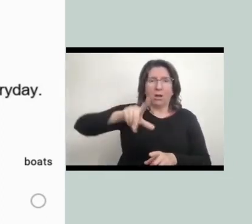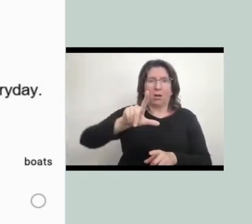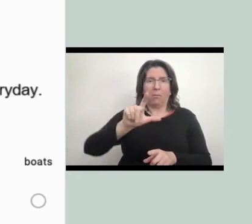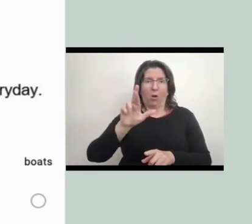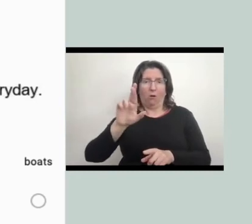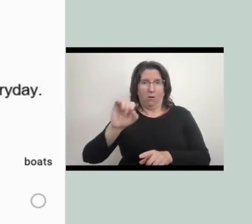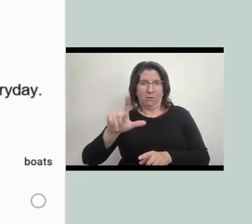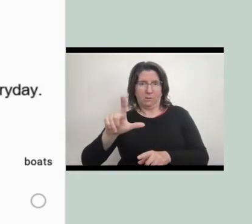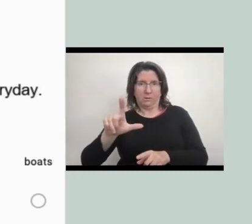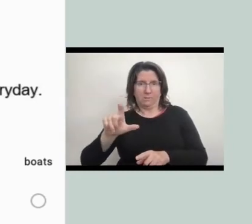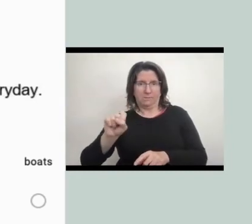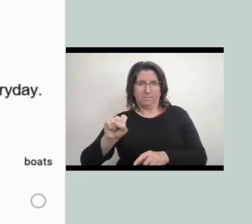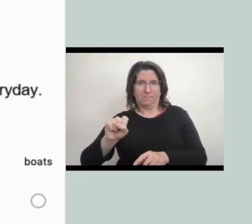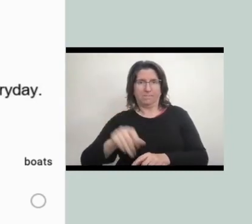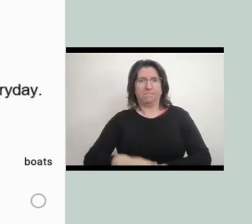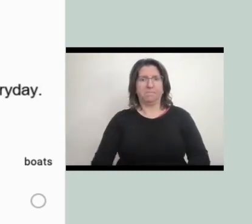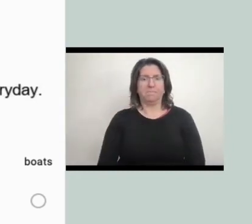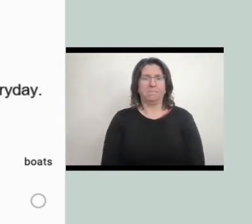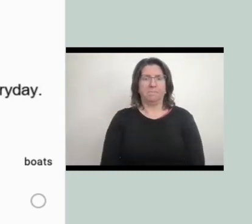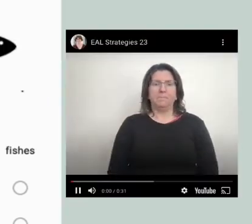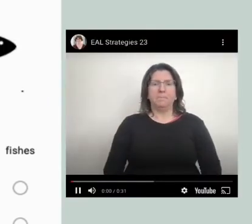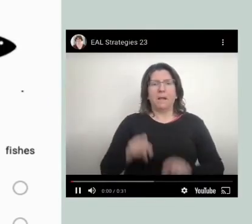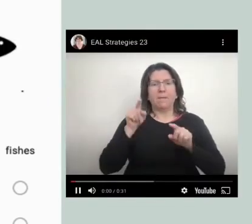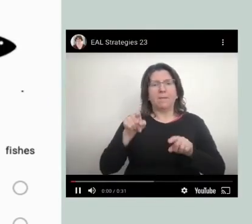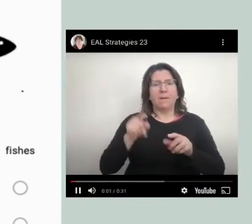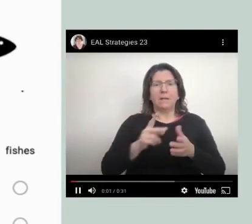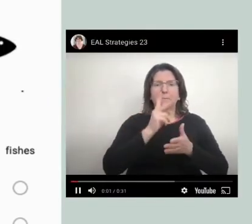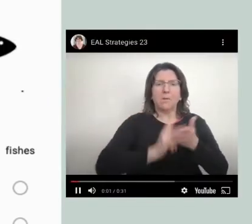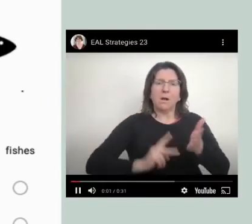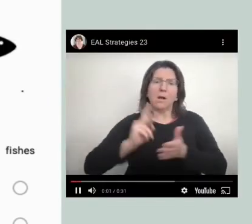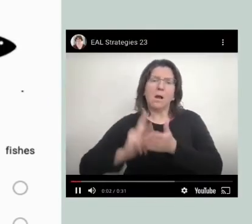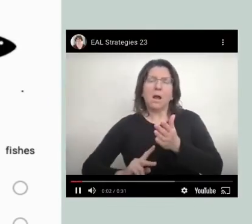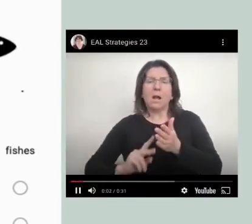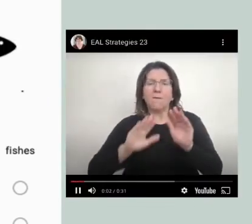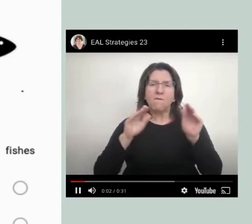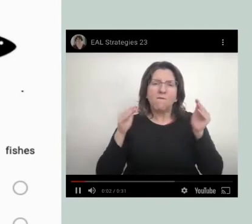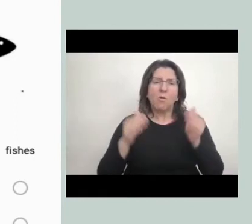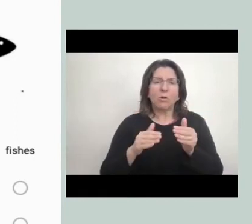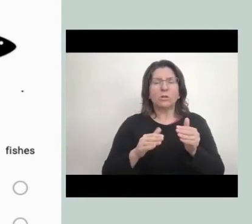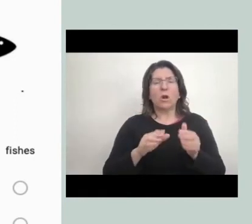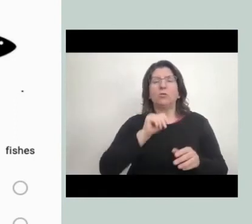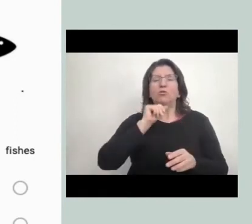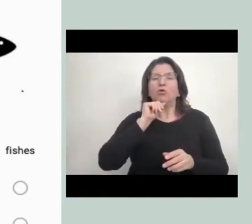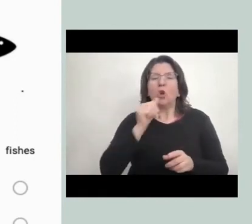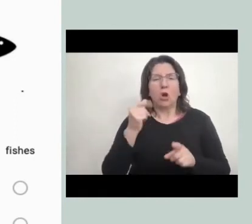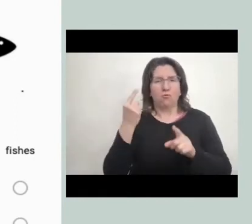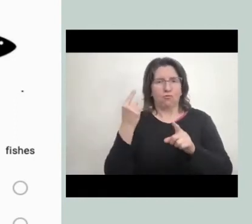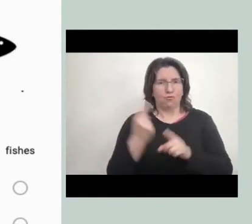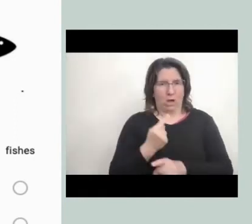to match the graphics in the sentence.